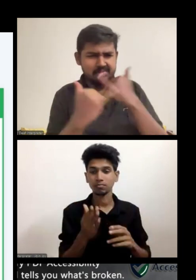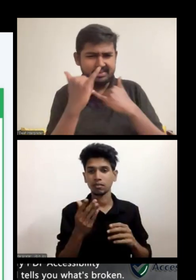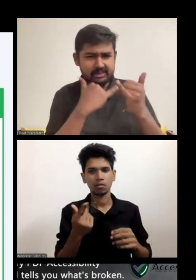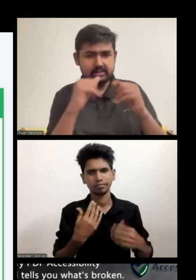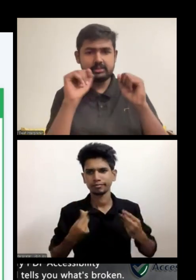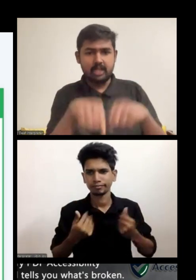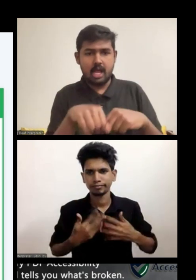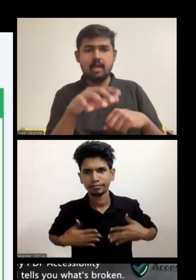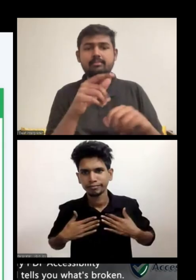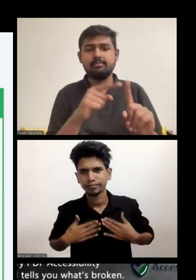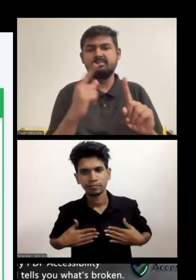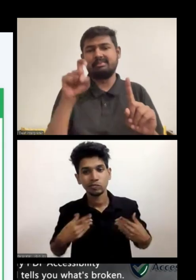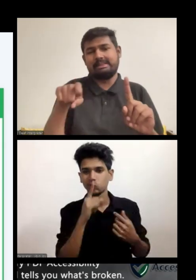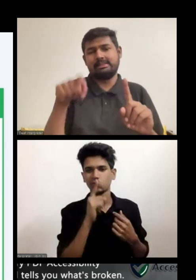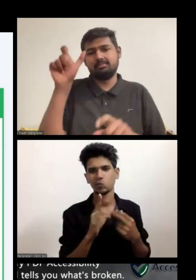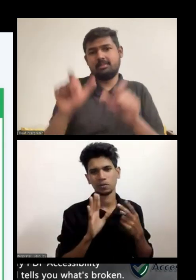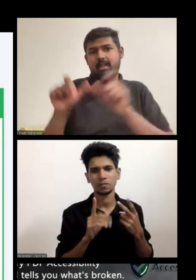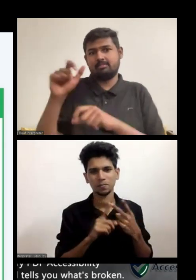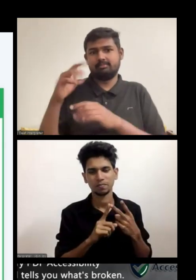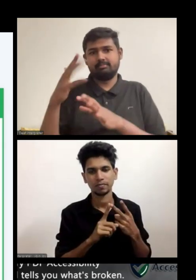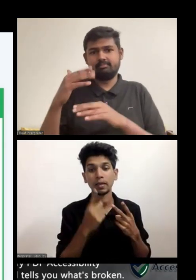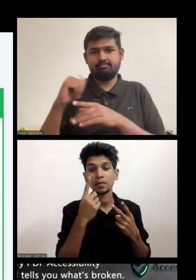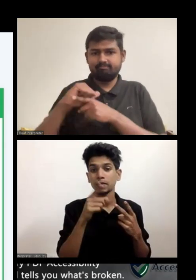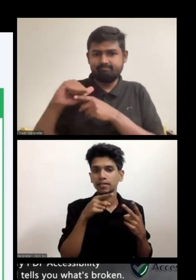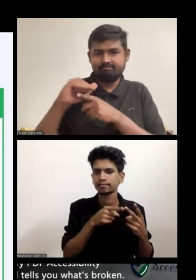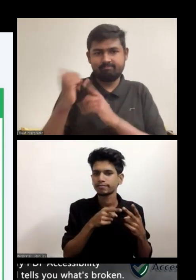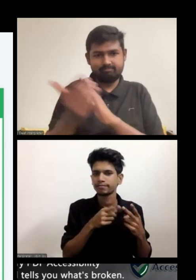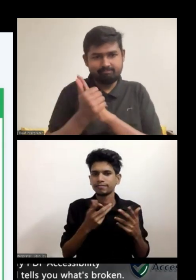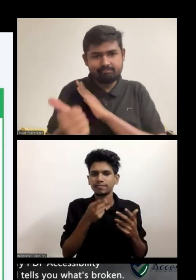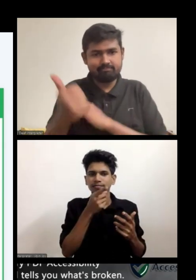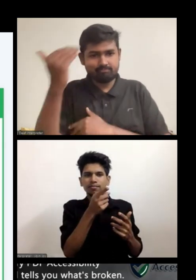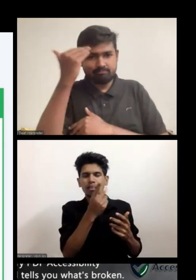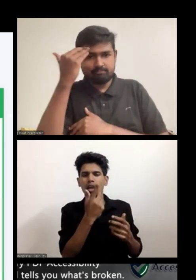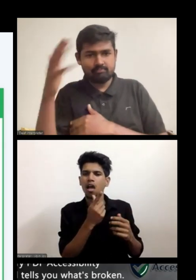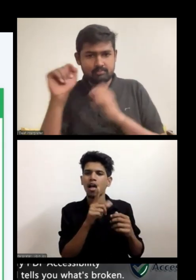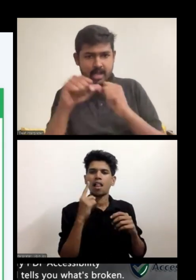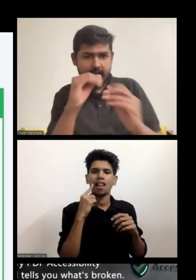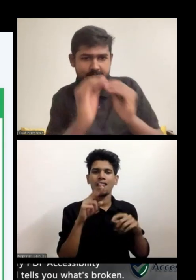And it's an ongoing process because PDFs are getting on the different organizations whether